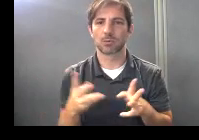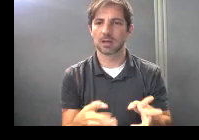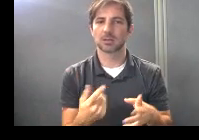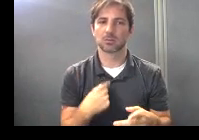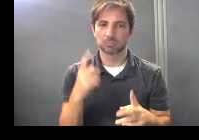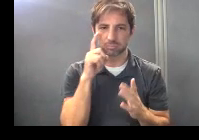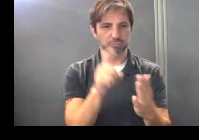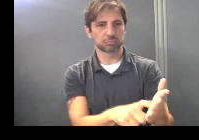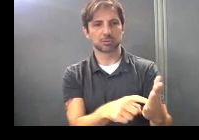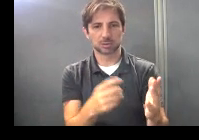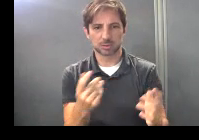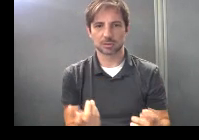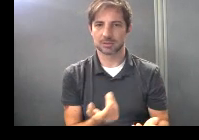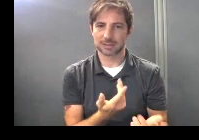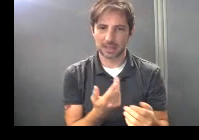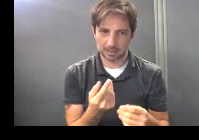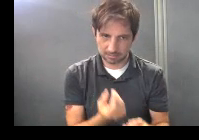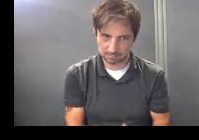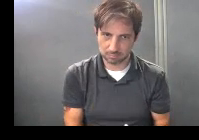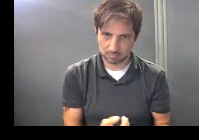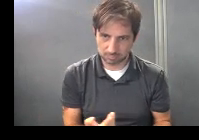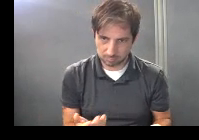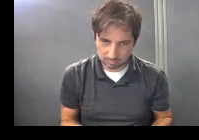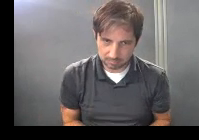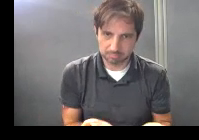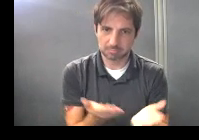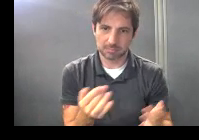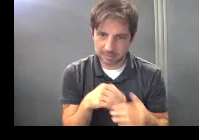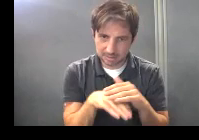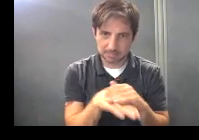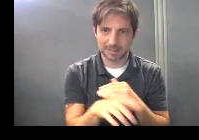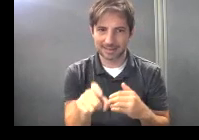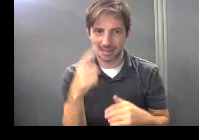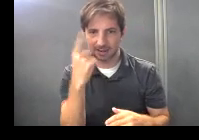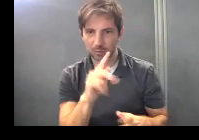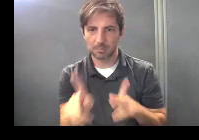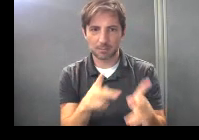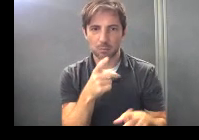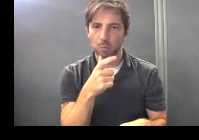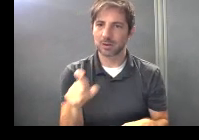NEEDS OF PATRON AND STRIVE TO MAKE PRODUCTIONS AND FACILITIES AVAILABLE TO ANY PATRON THAT